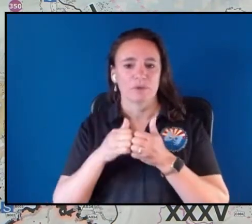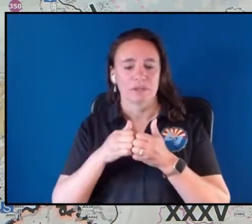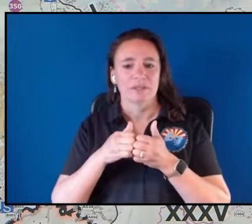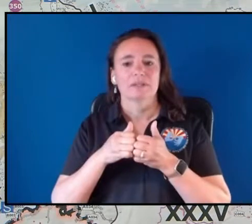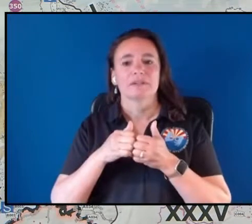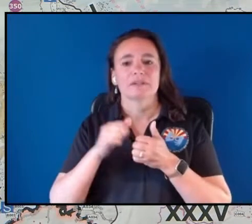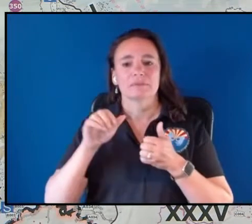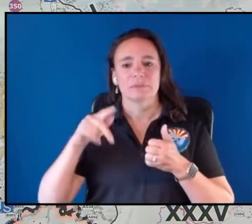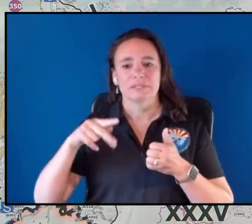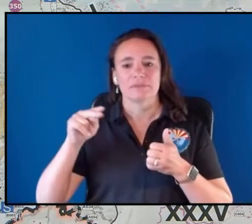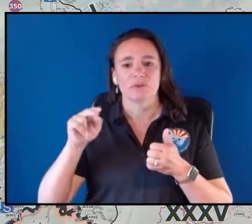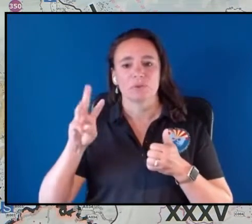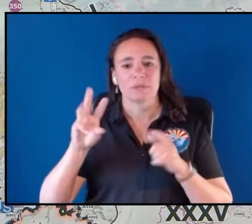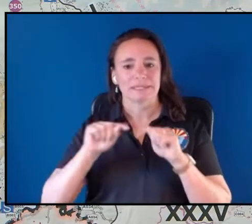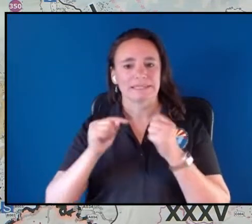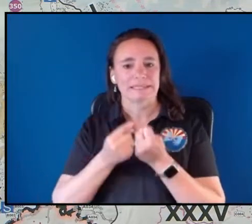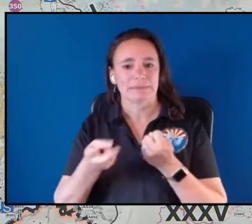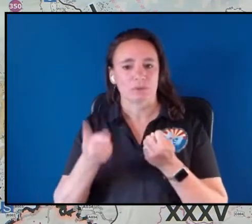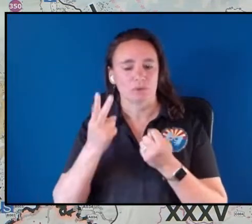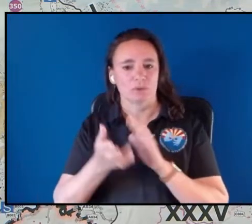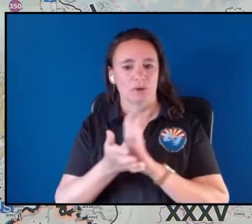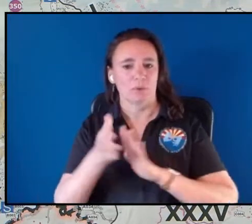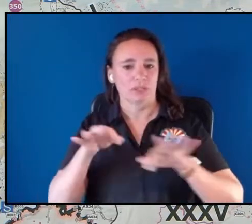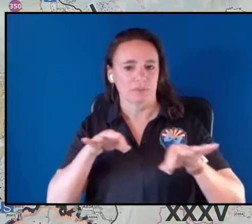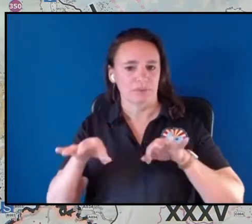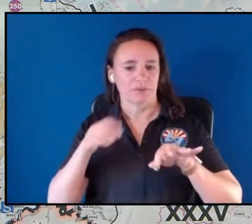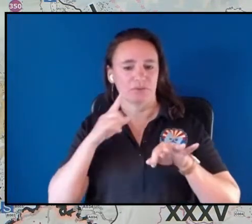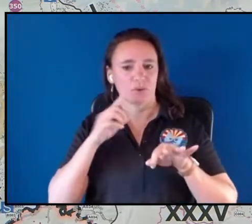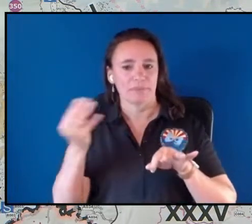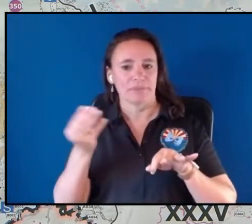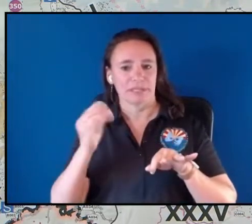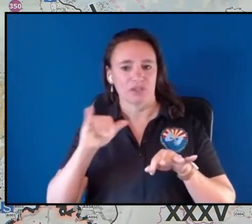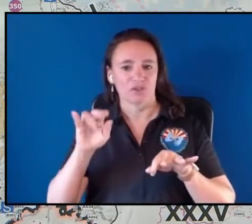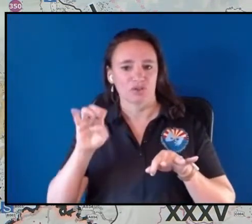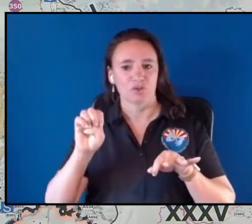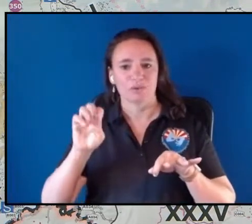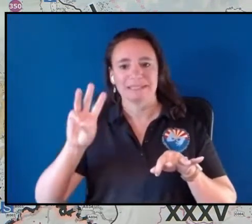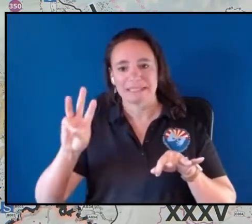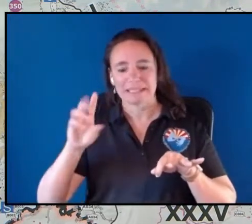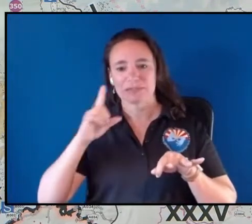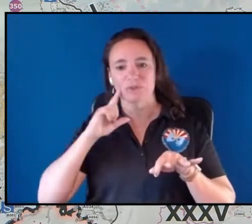Monday, June 6th for the North Zone of the Calf Canyon/ Hermits Peak Fire.